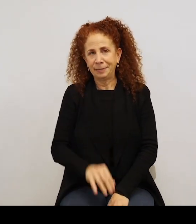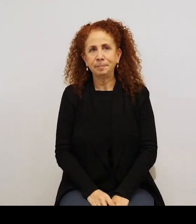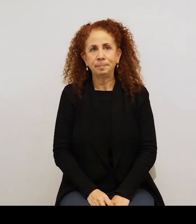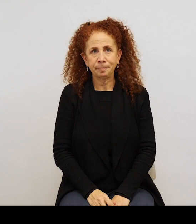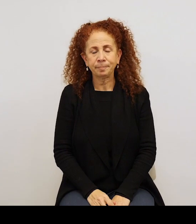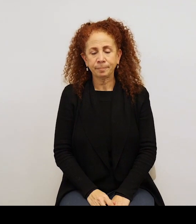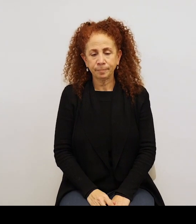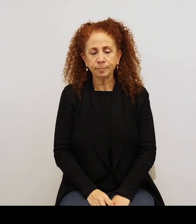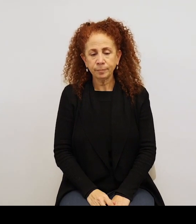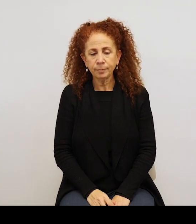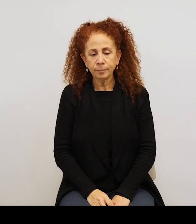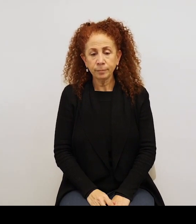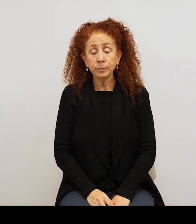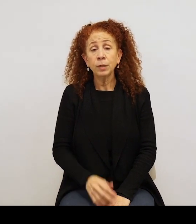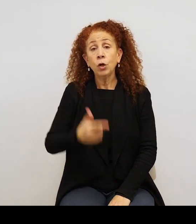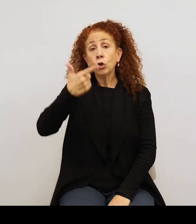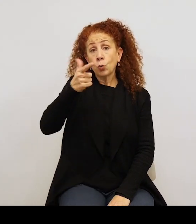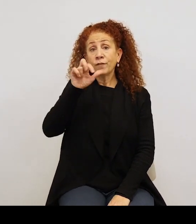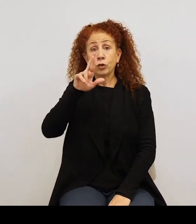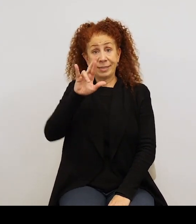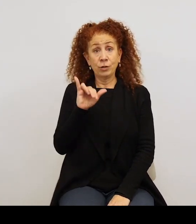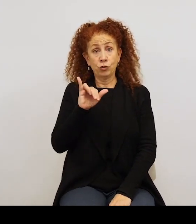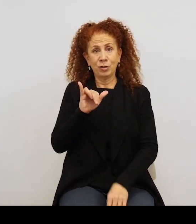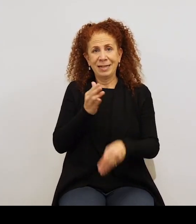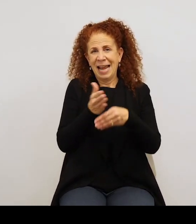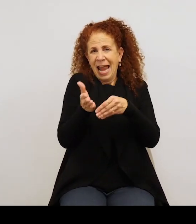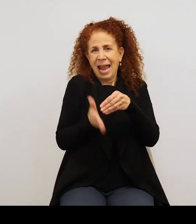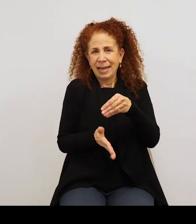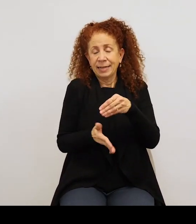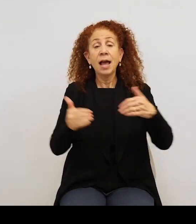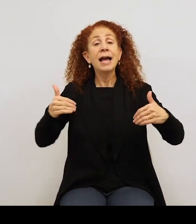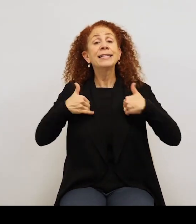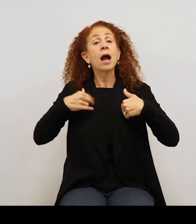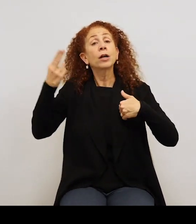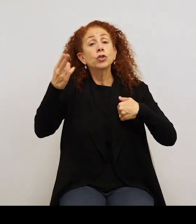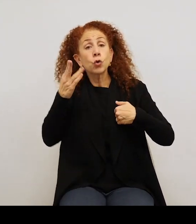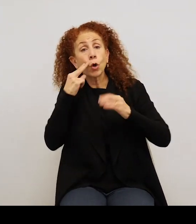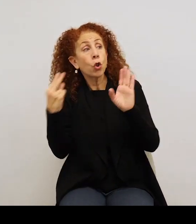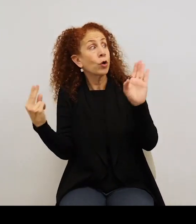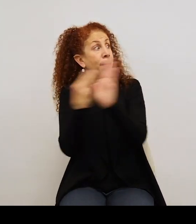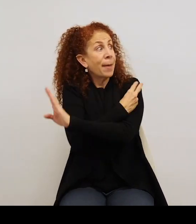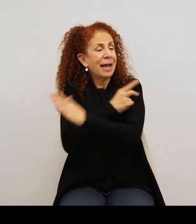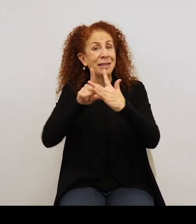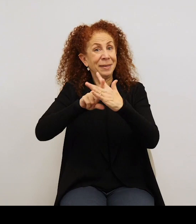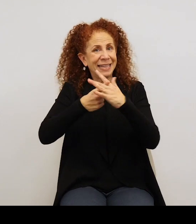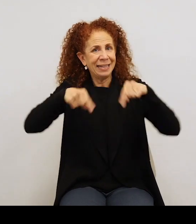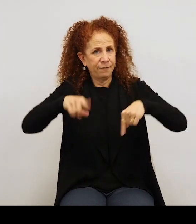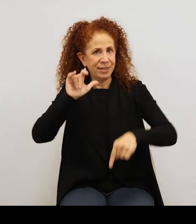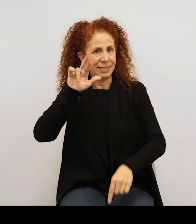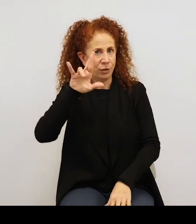Writing at the end of the 21st century, a young historian is looking back at the early decades of the century.